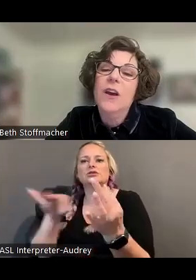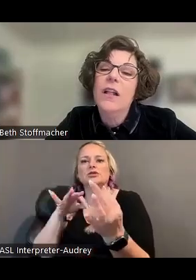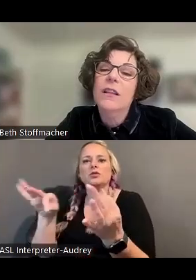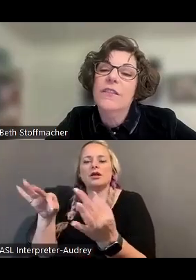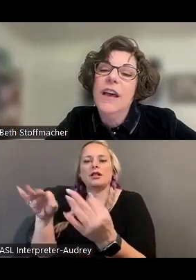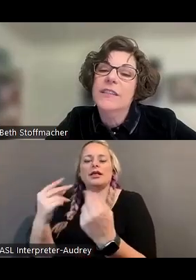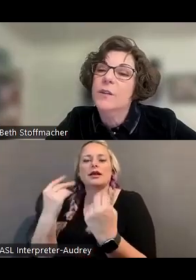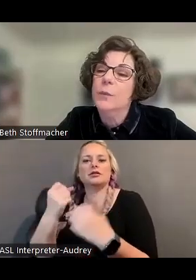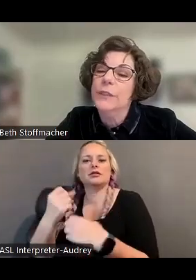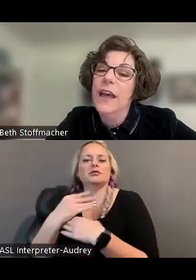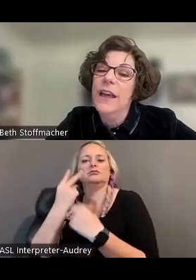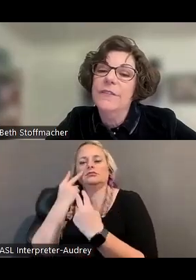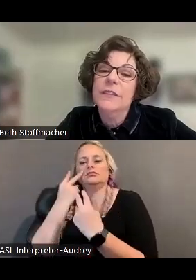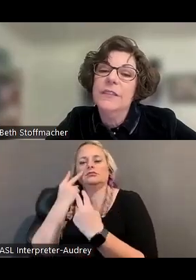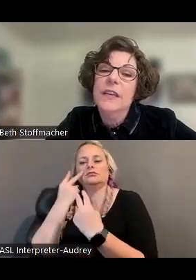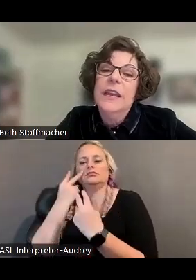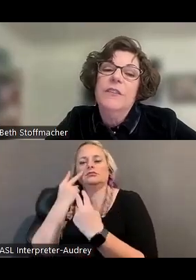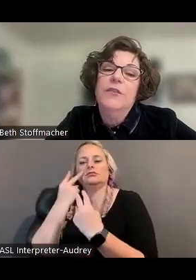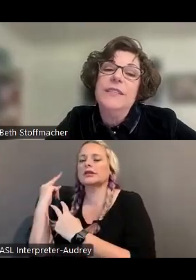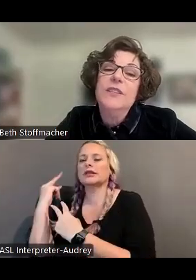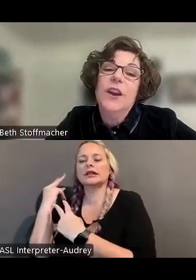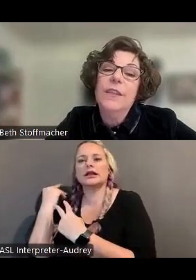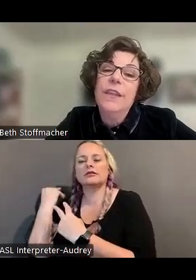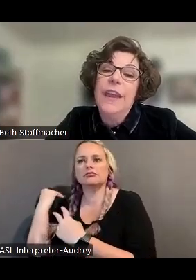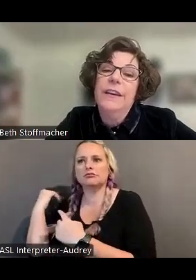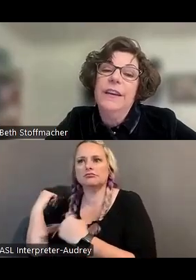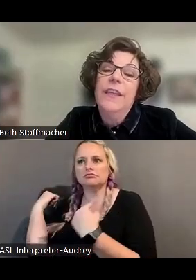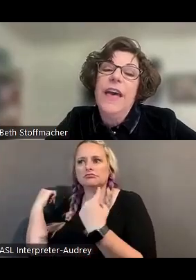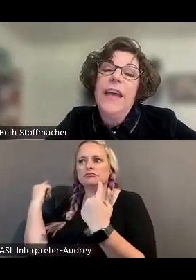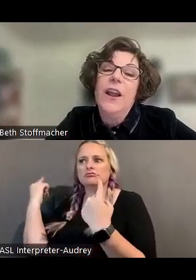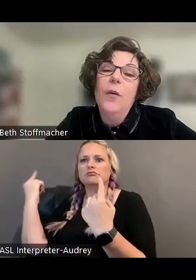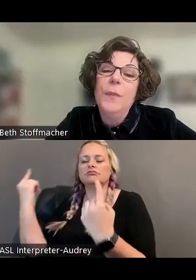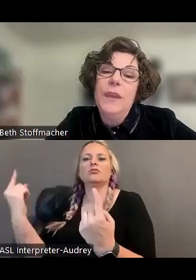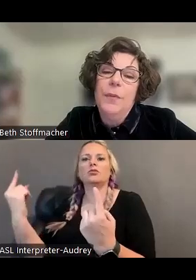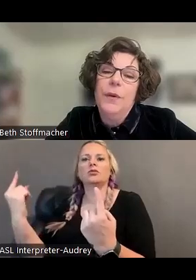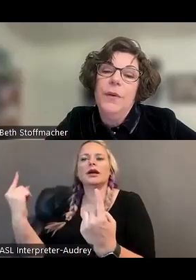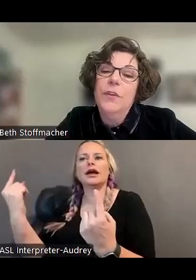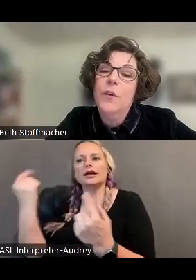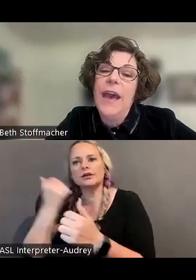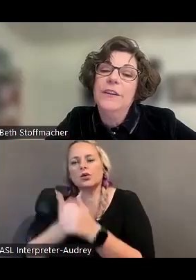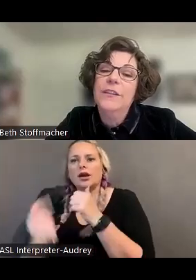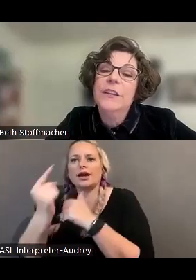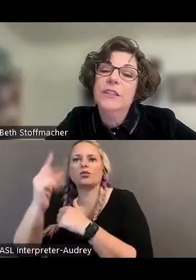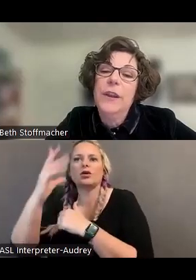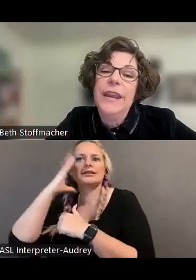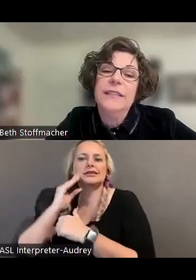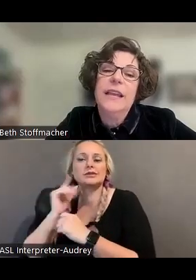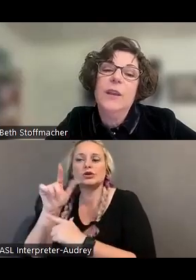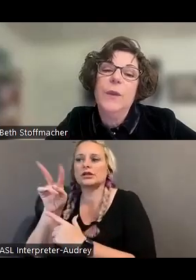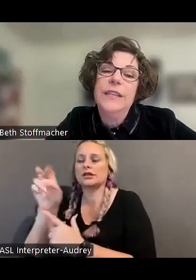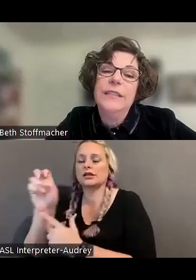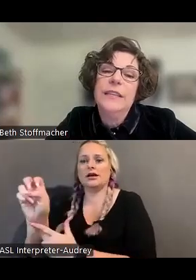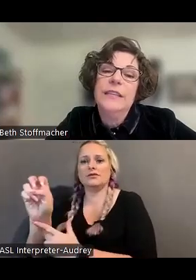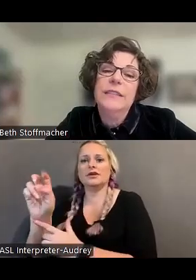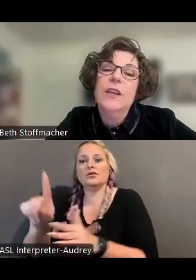all of us were loved. If we start there, that all people, no matter their strengths and weaknesses,